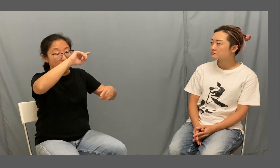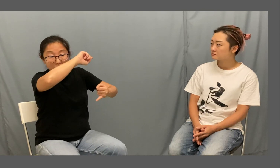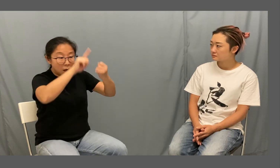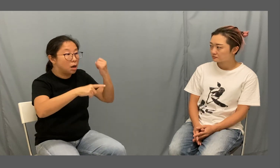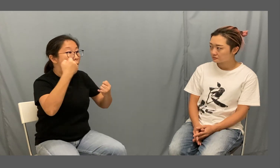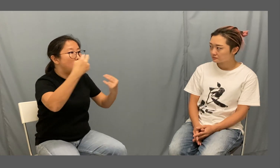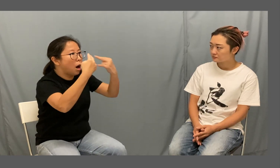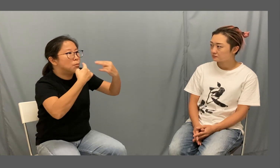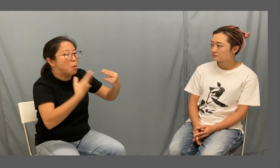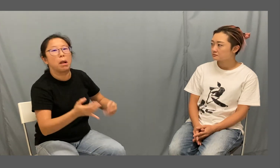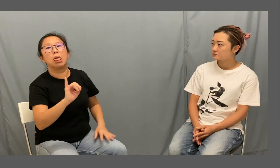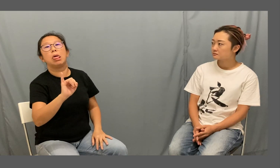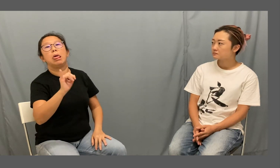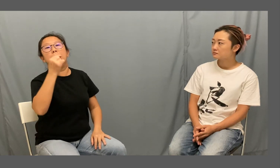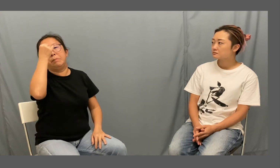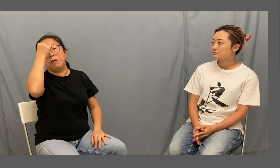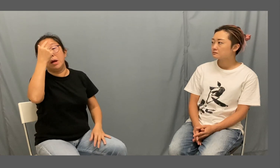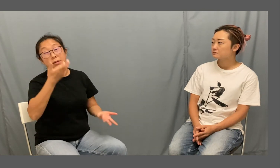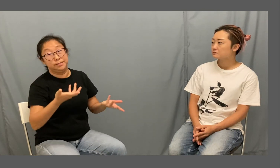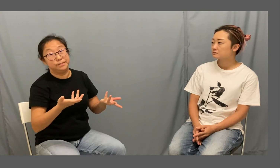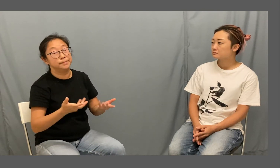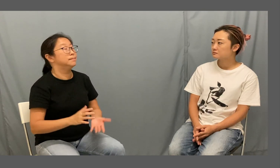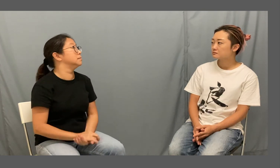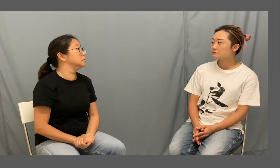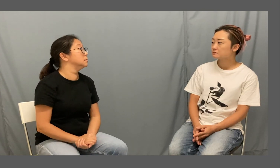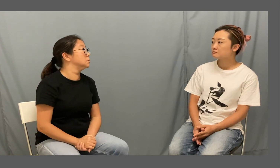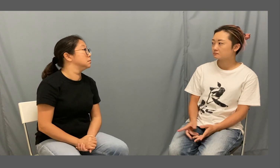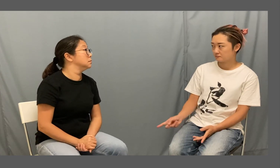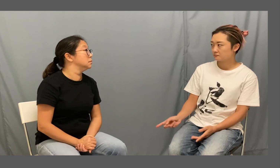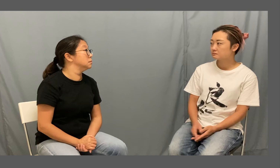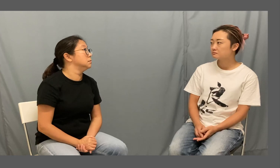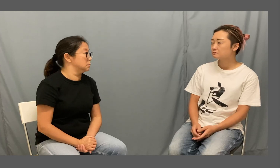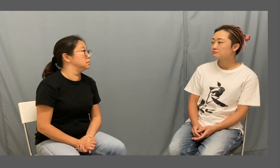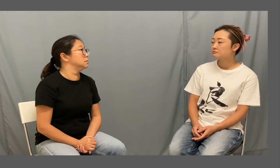You don't want any Deaf consumers to watch your lousy translation output Cat: That!